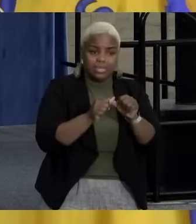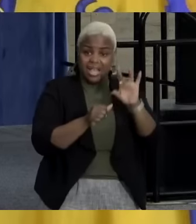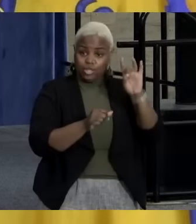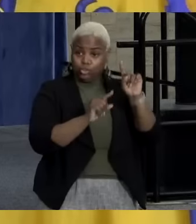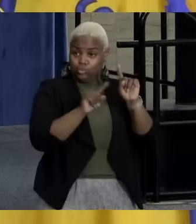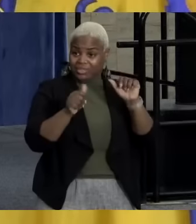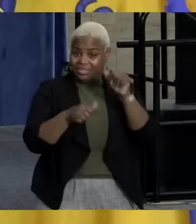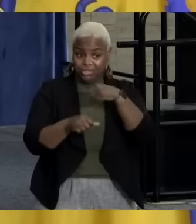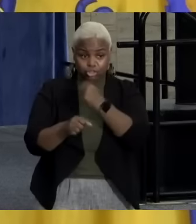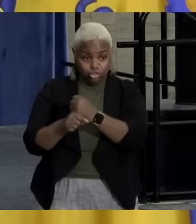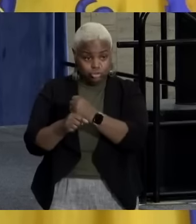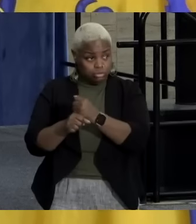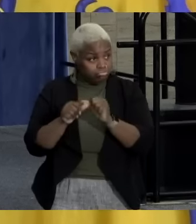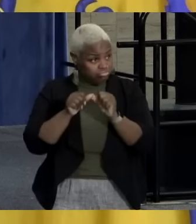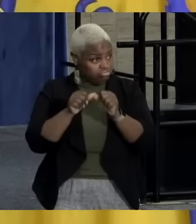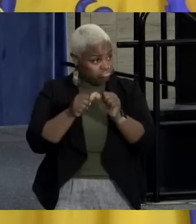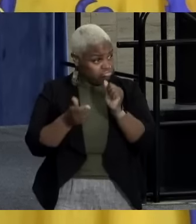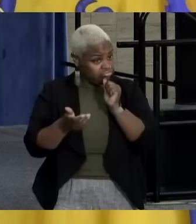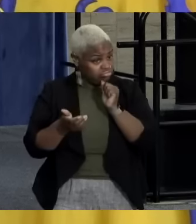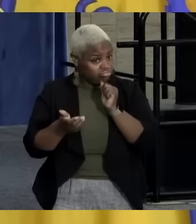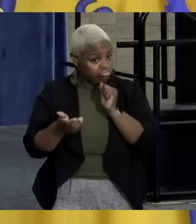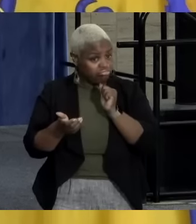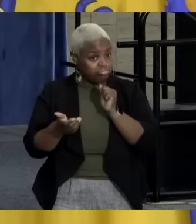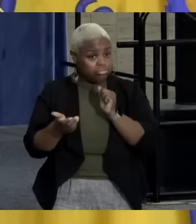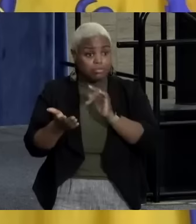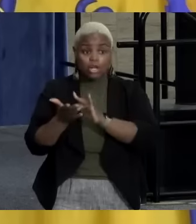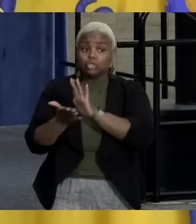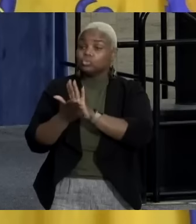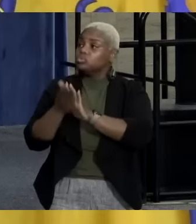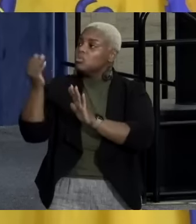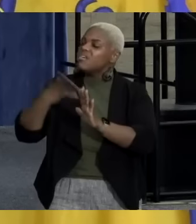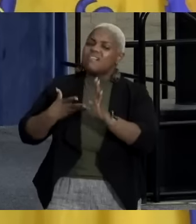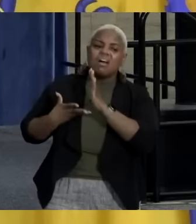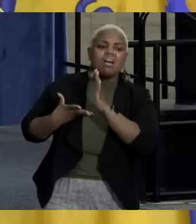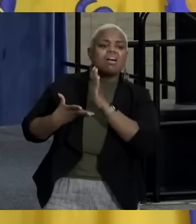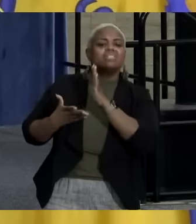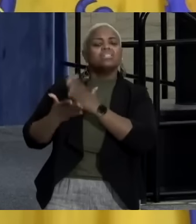not like we were taught in medical school that some women experience menopausal symptoms,